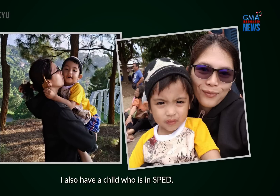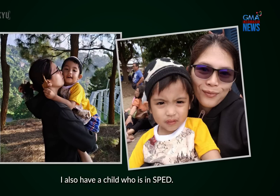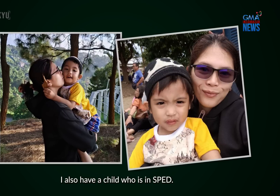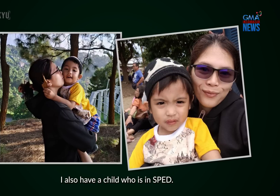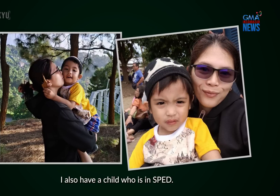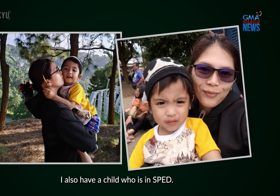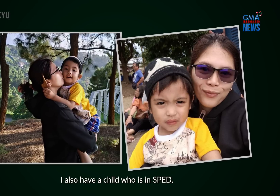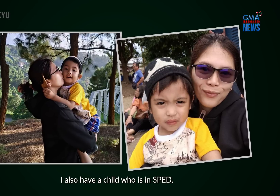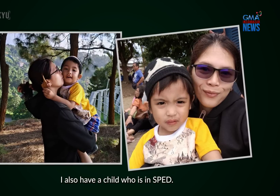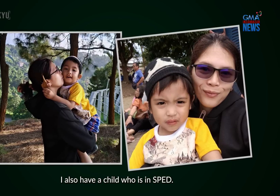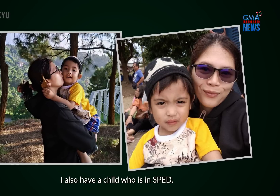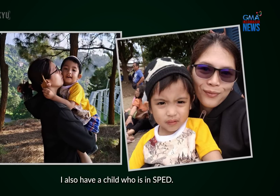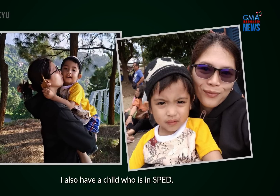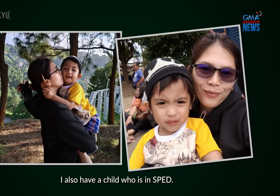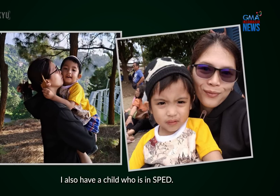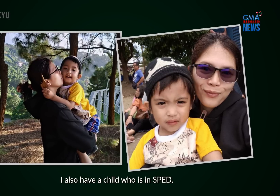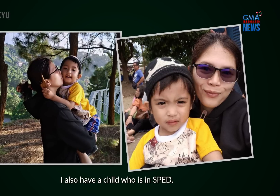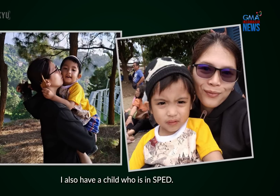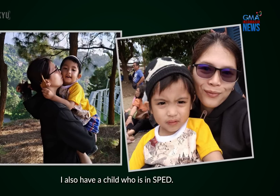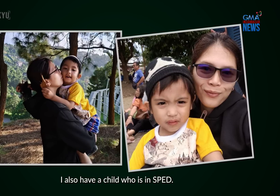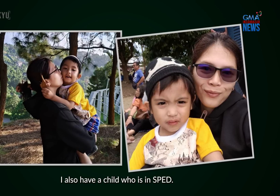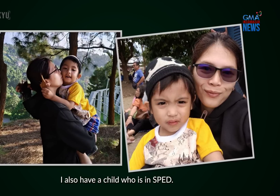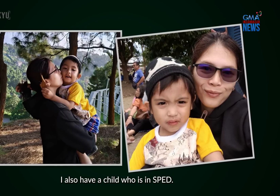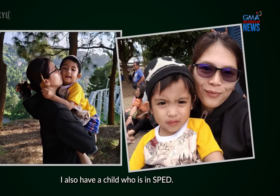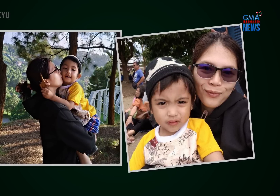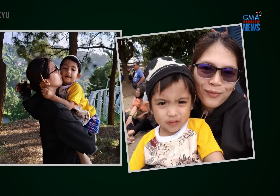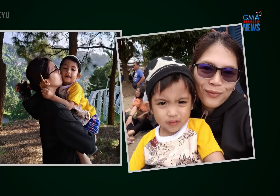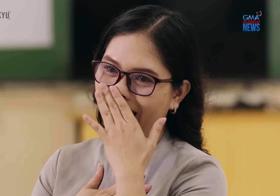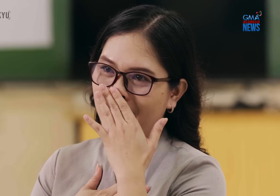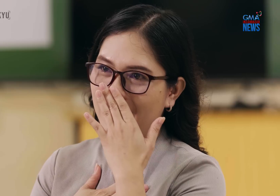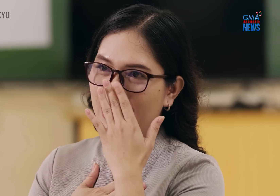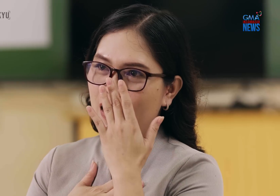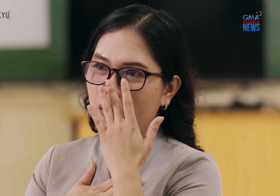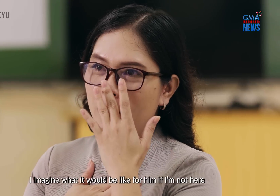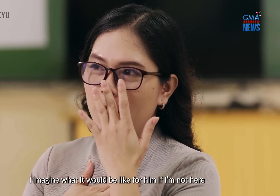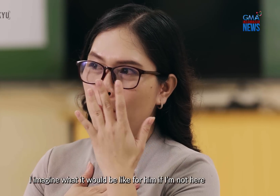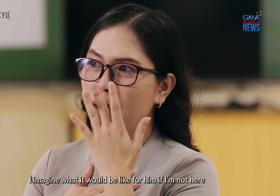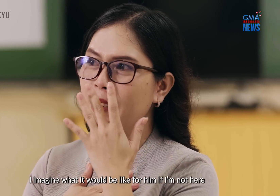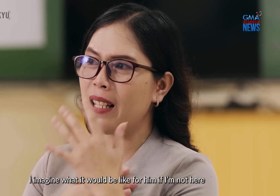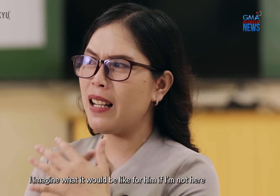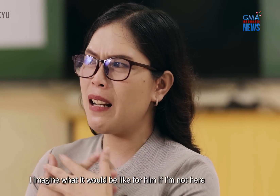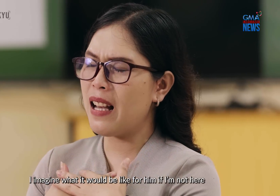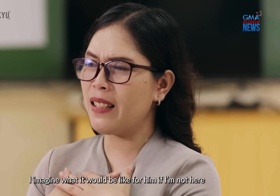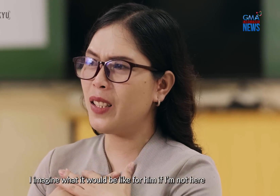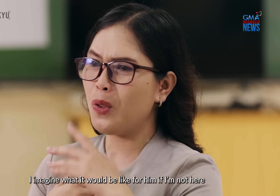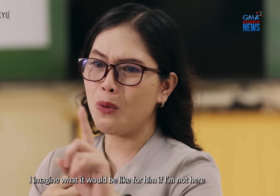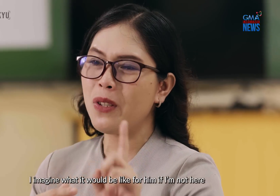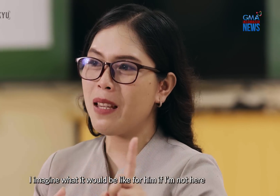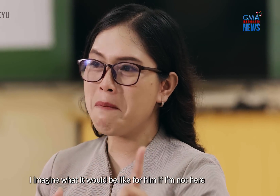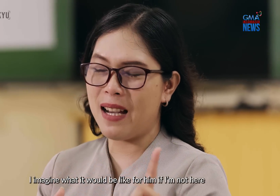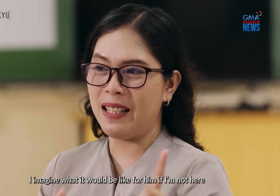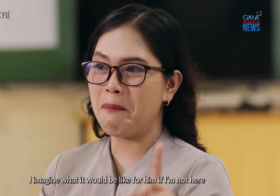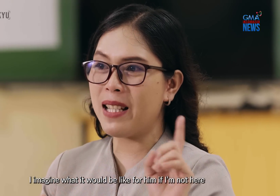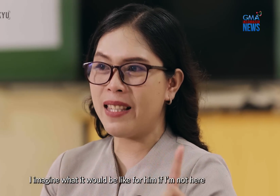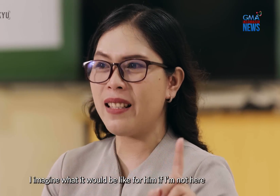It would be great if everyone knew how to sign. So even with just a little communication, you can reach out to them.